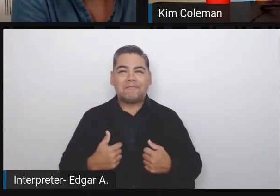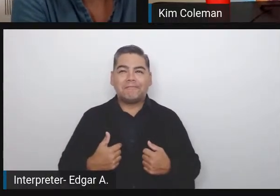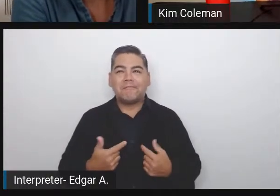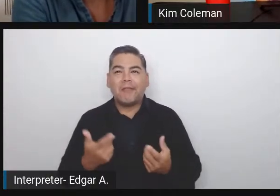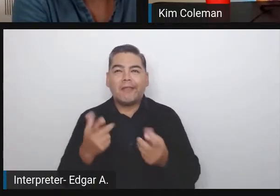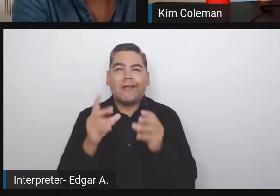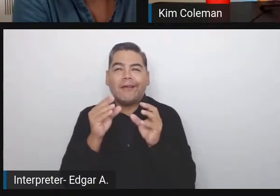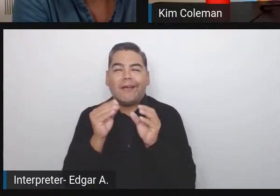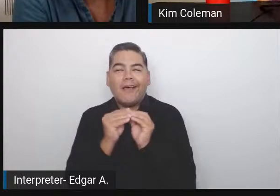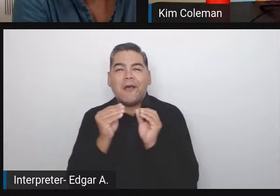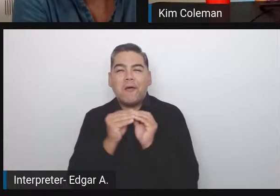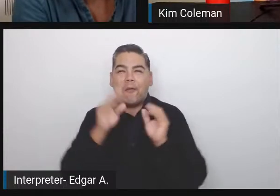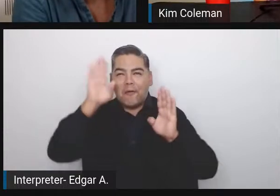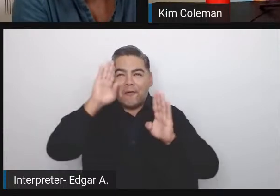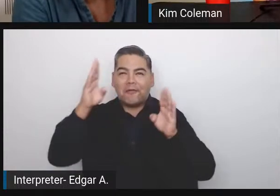with a bit of arrogance I say if I build it they will come.